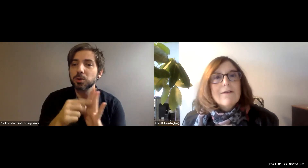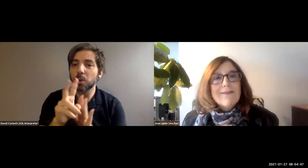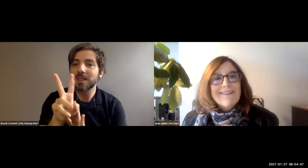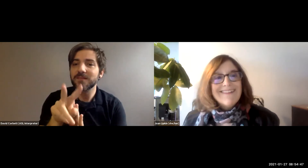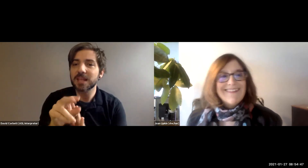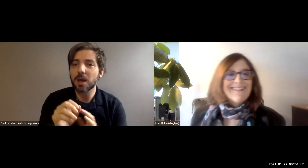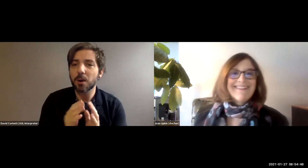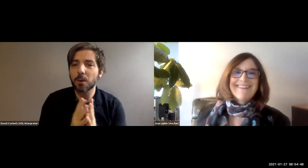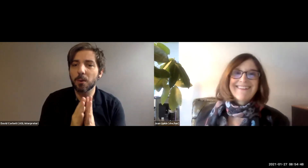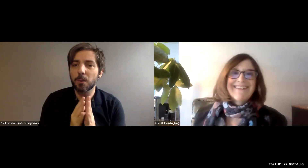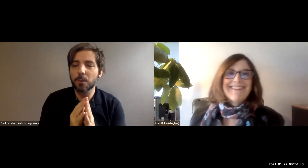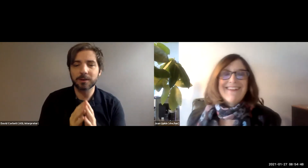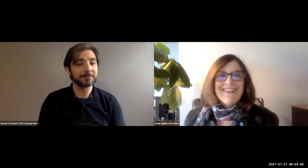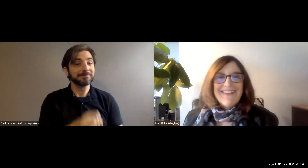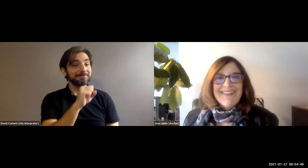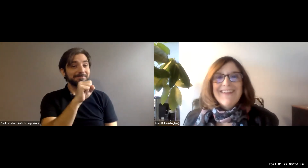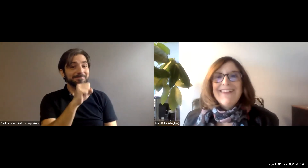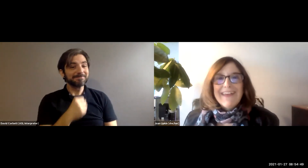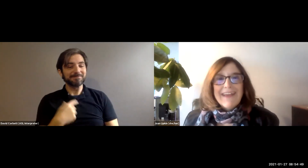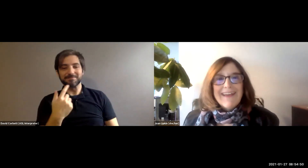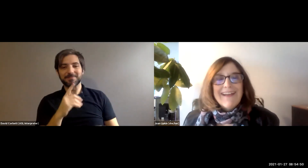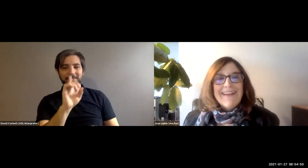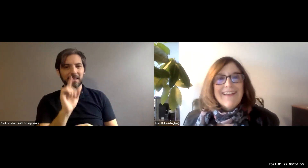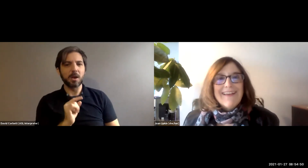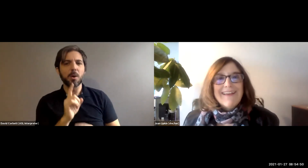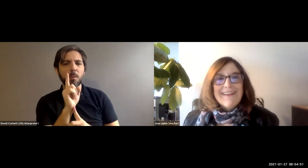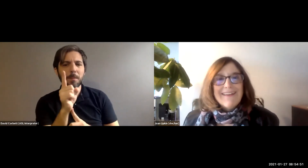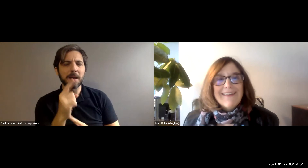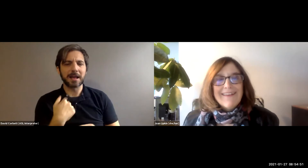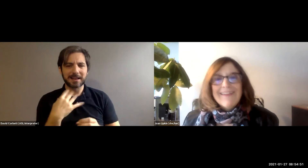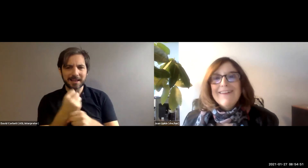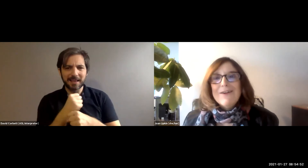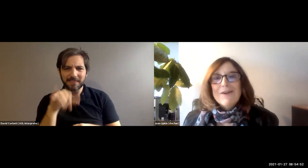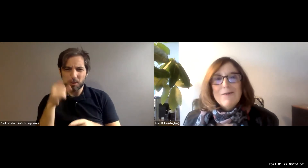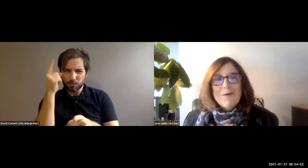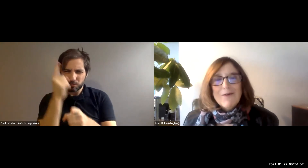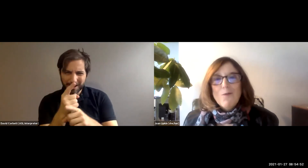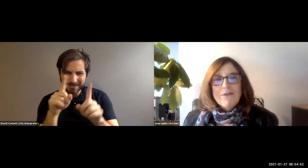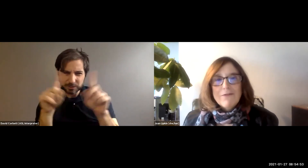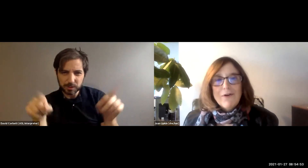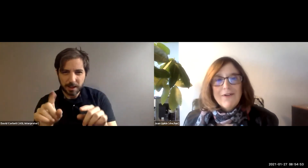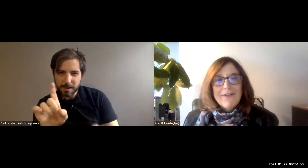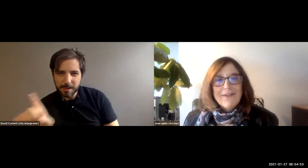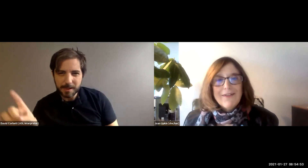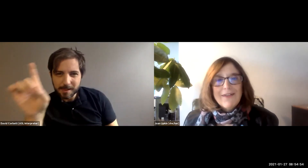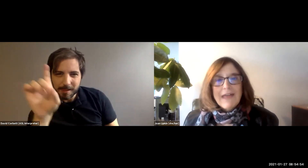Yep Just give me a second here to get the right screen going and I sure will.